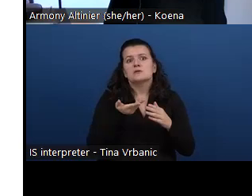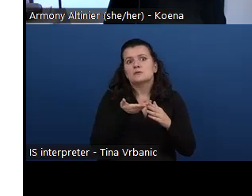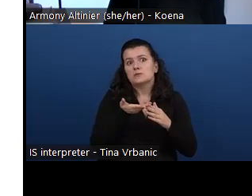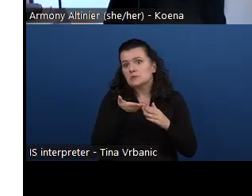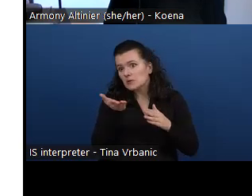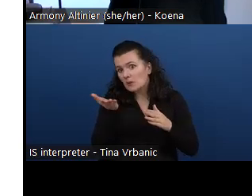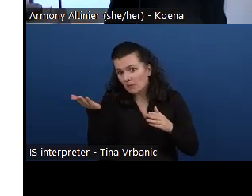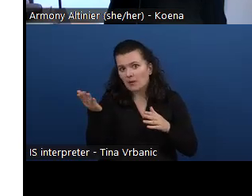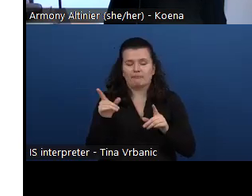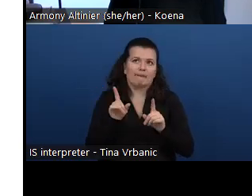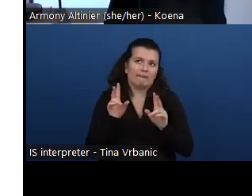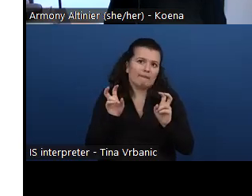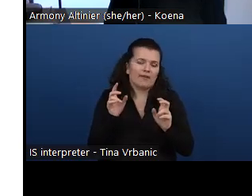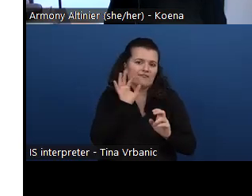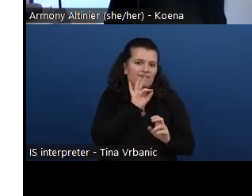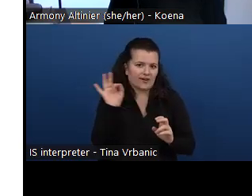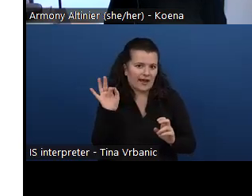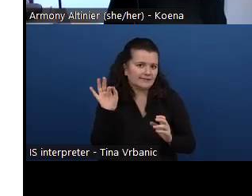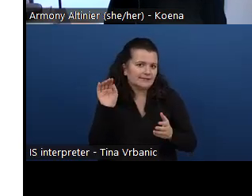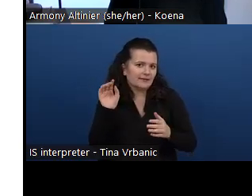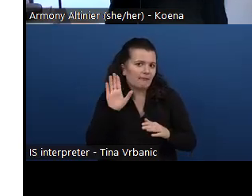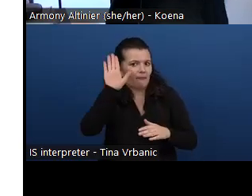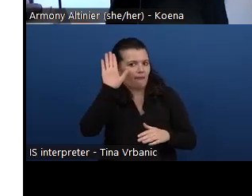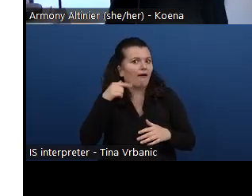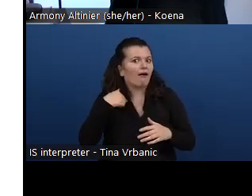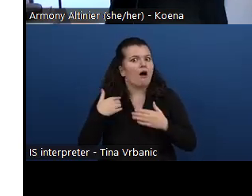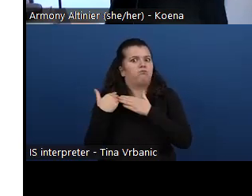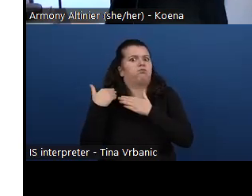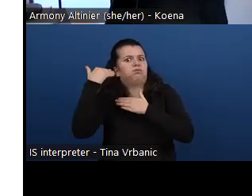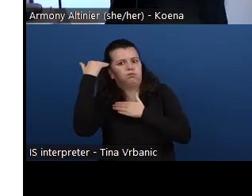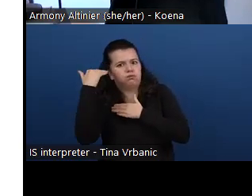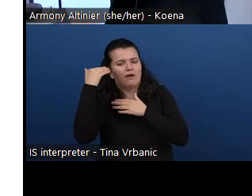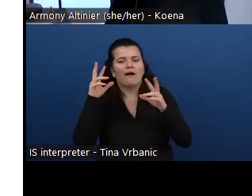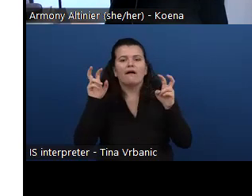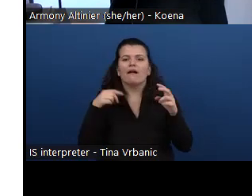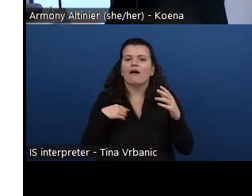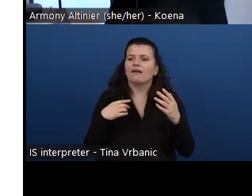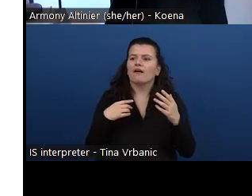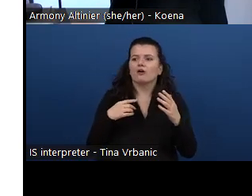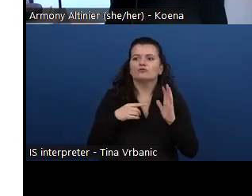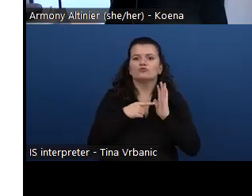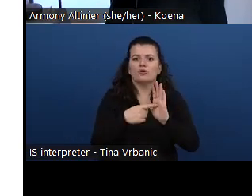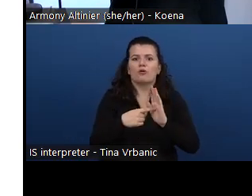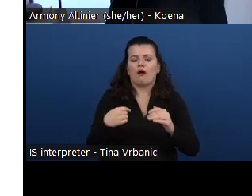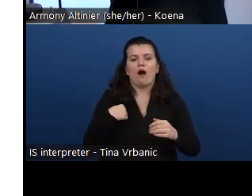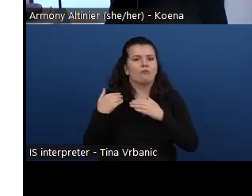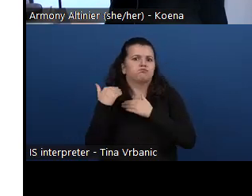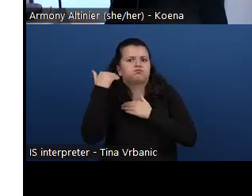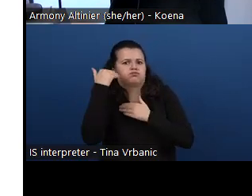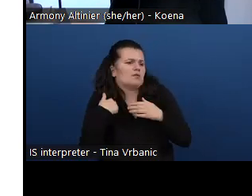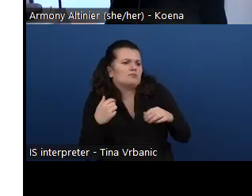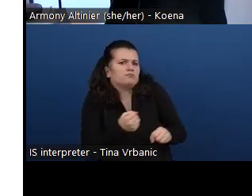as a "get-out-of-jail-free card," as a way to not take responsibility for accessibility